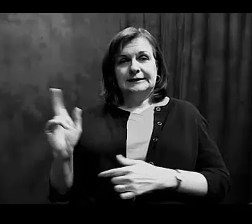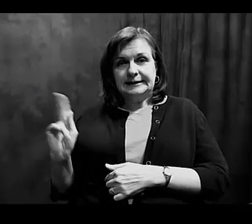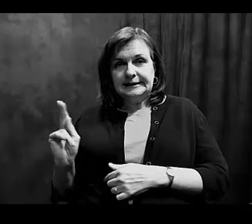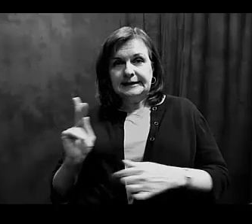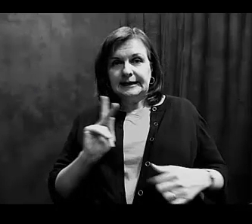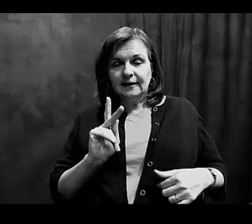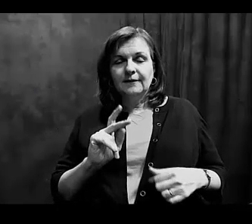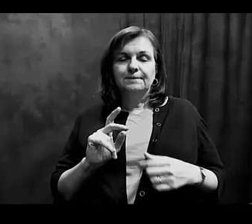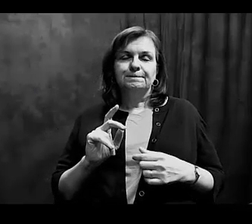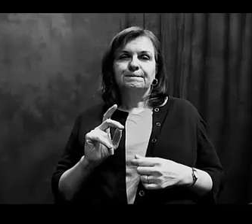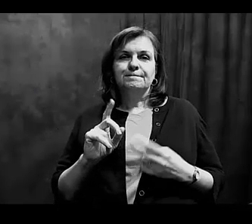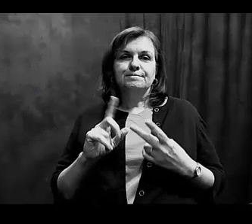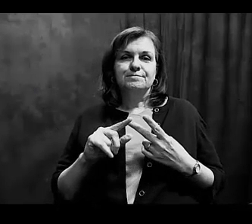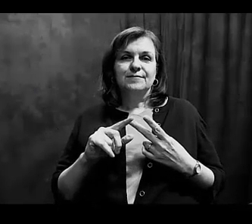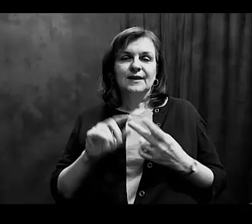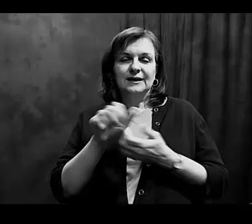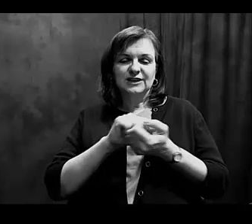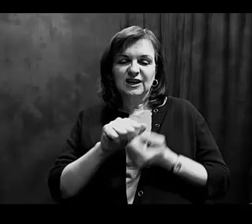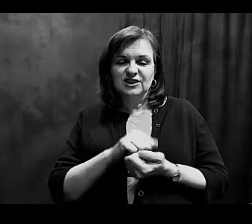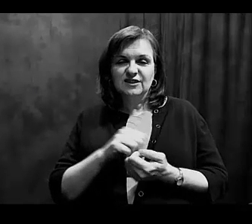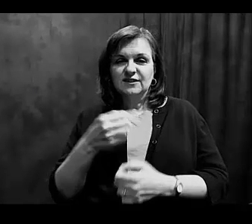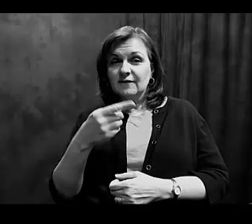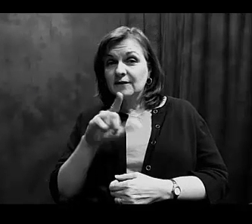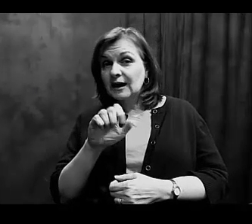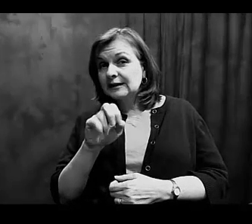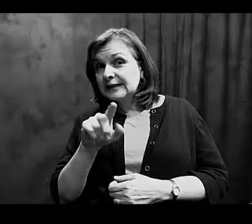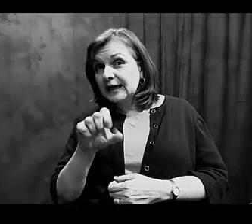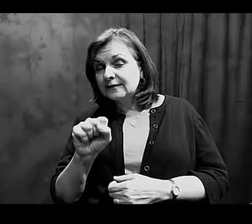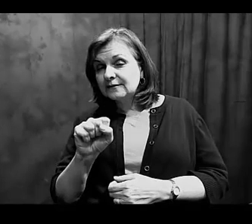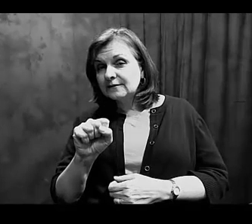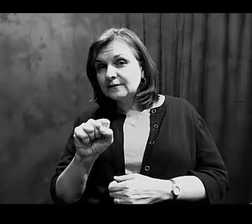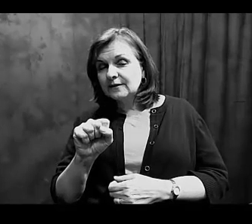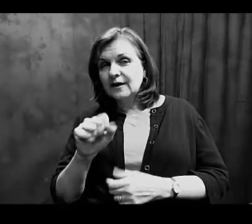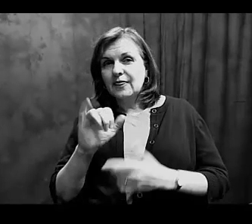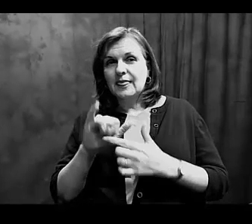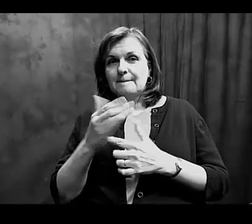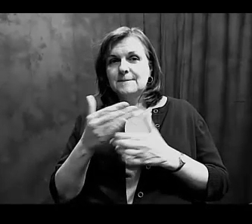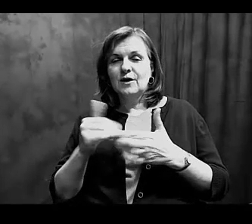digestive glands all kinds of things going on here and that thing that sticks out that